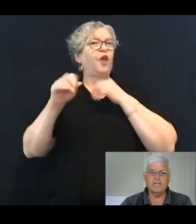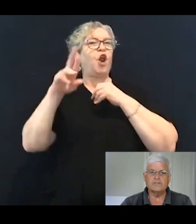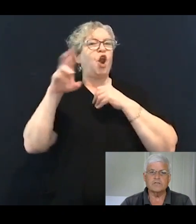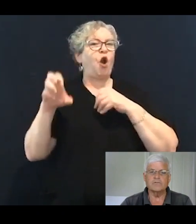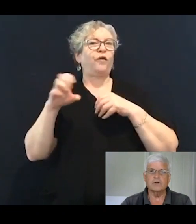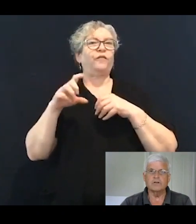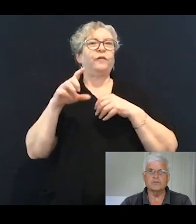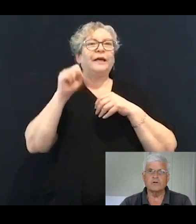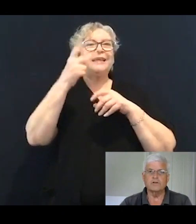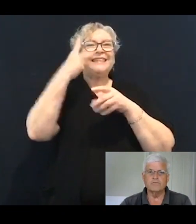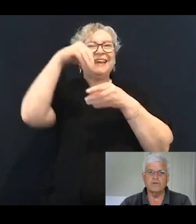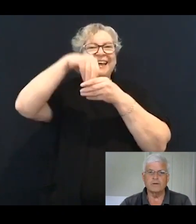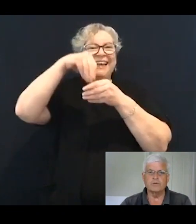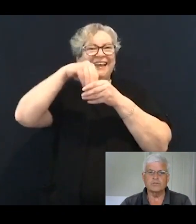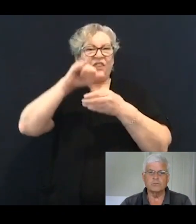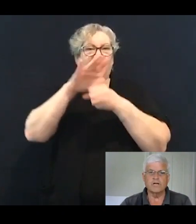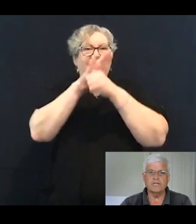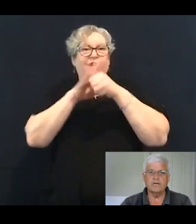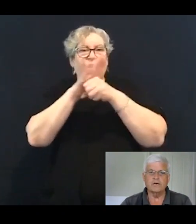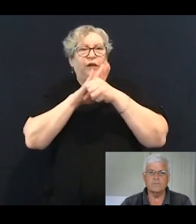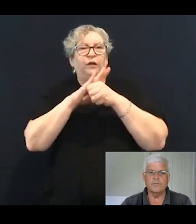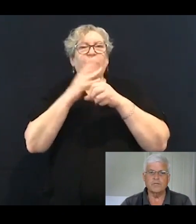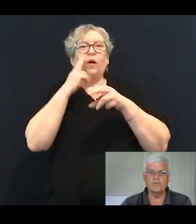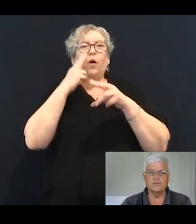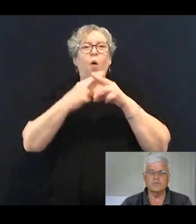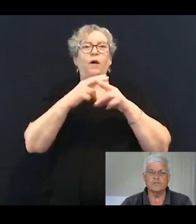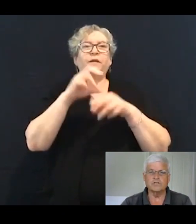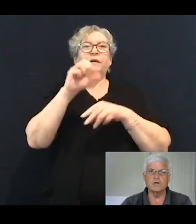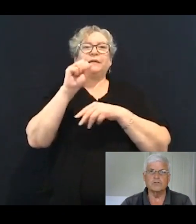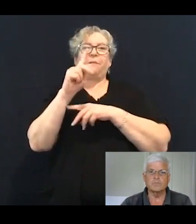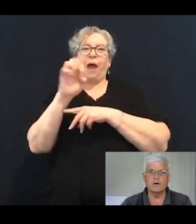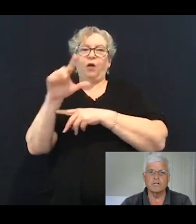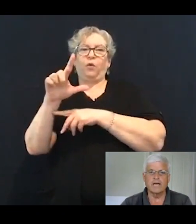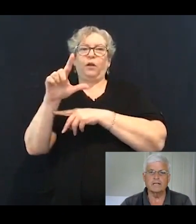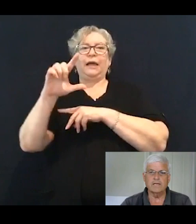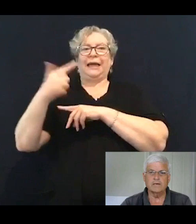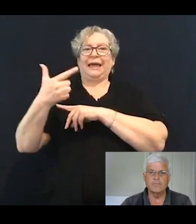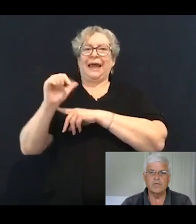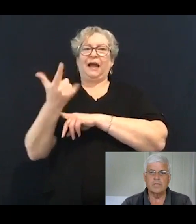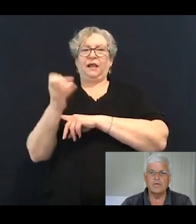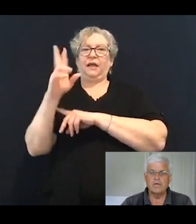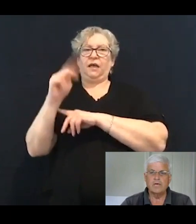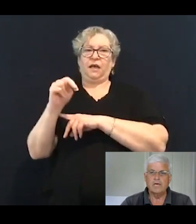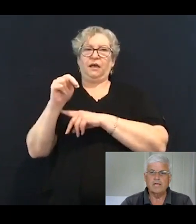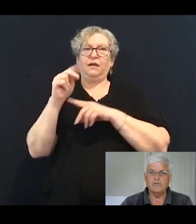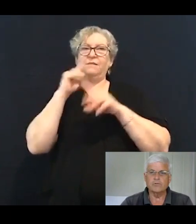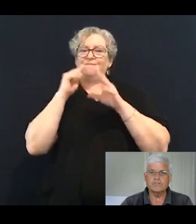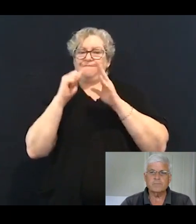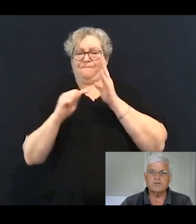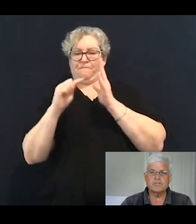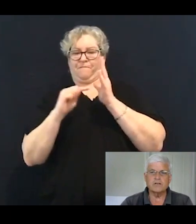are right here in this region called the spiral ganglion. If the receptor cells are not functioning,